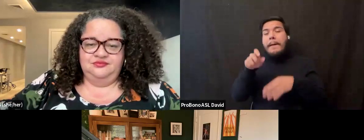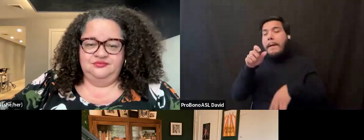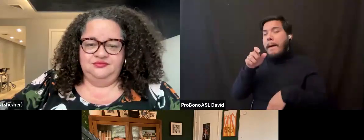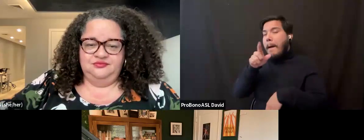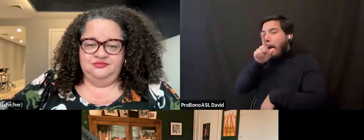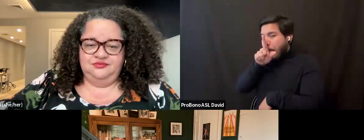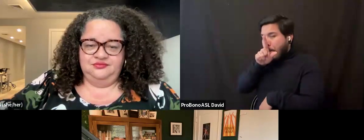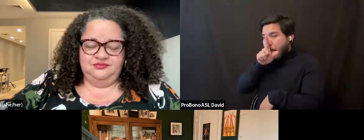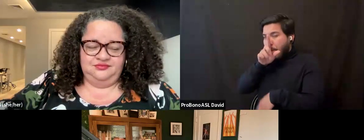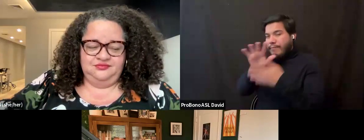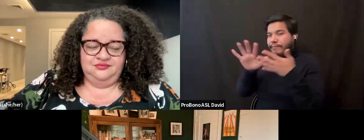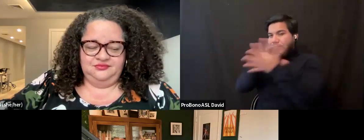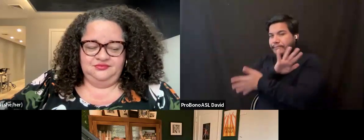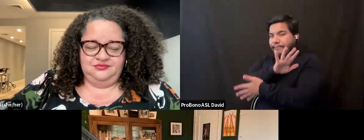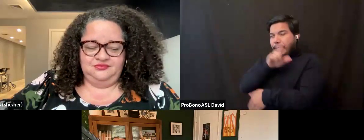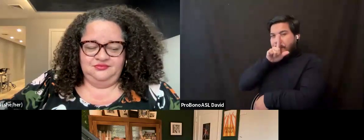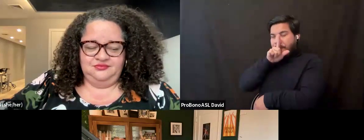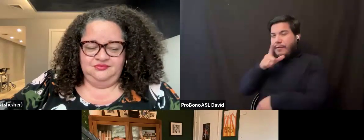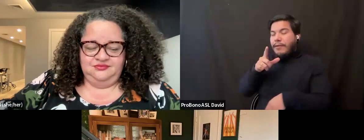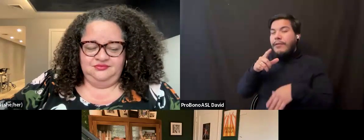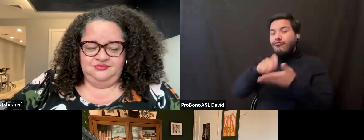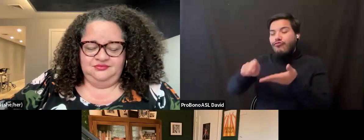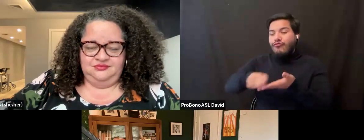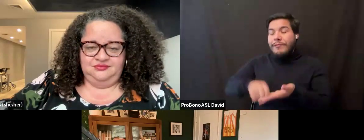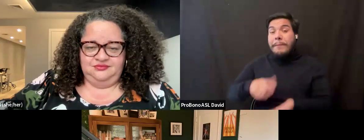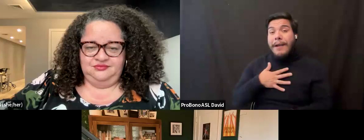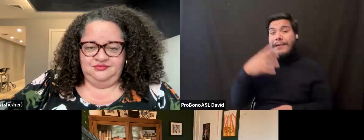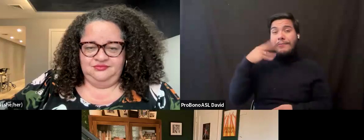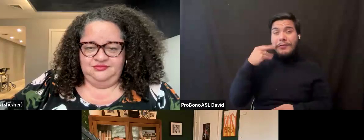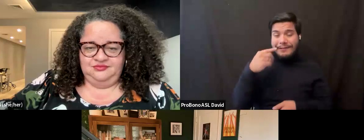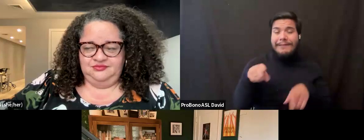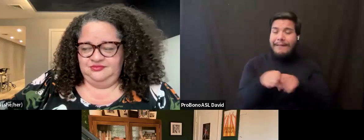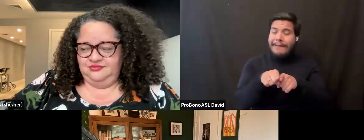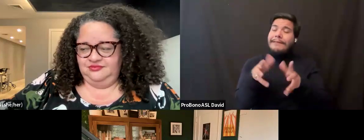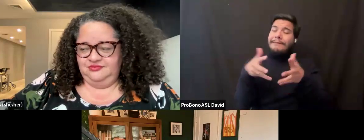the internet about my experiences as a fat lady and